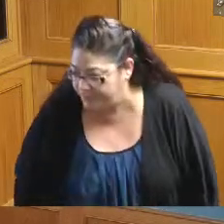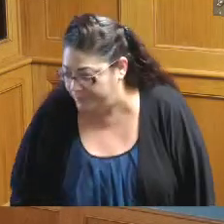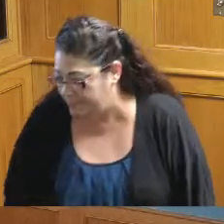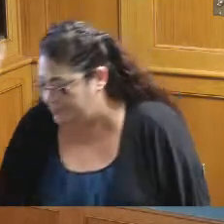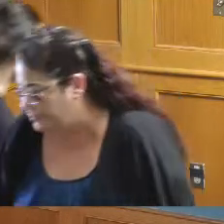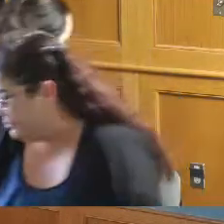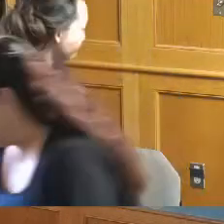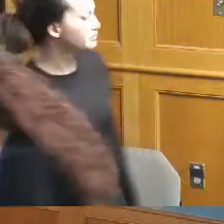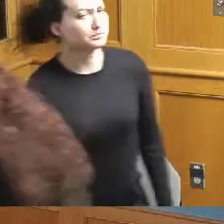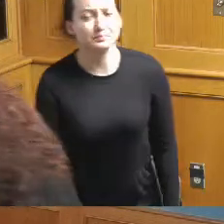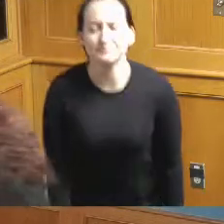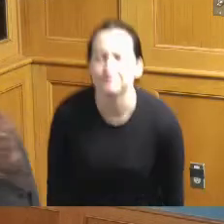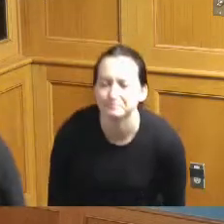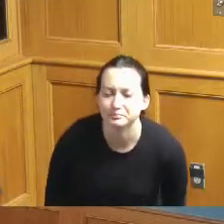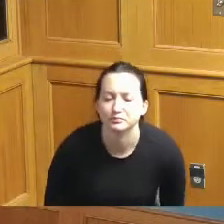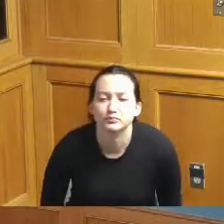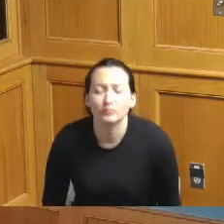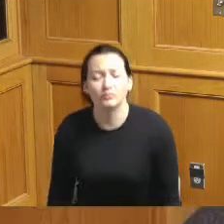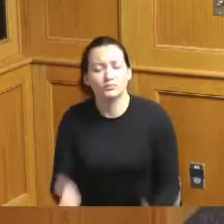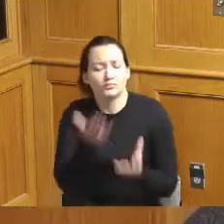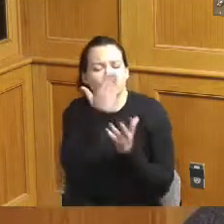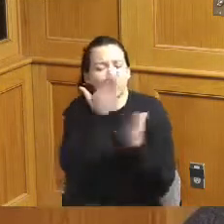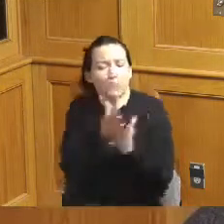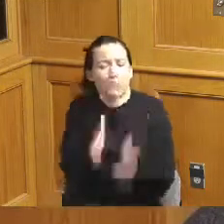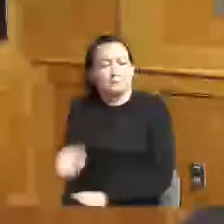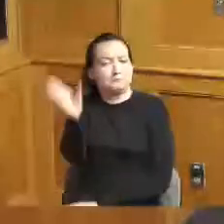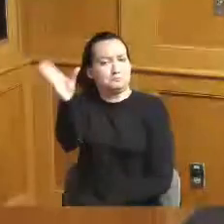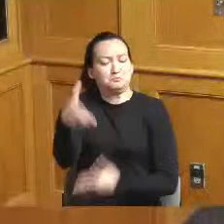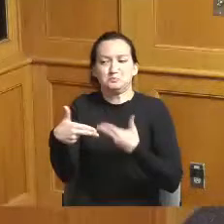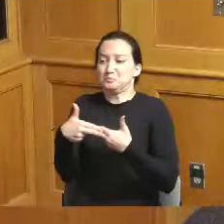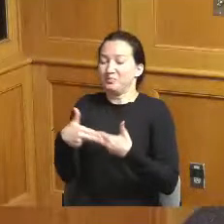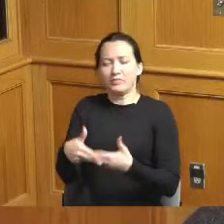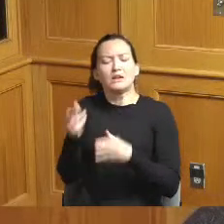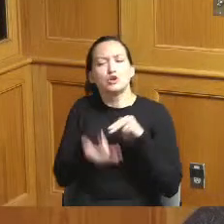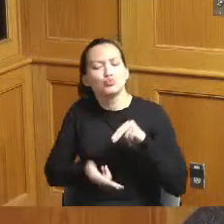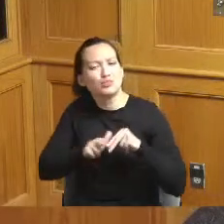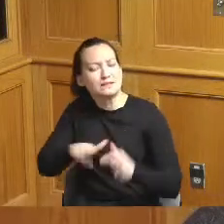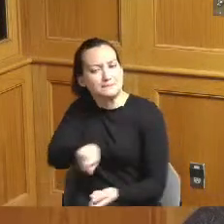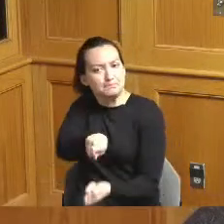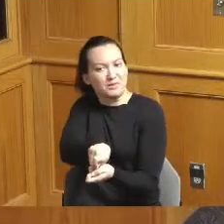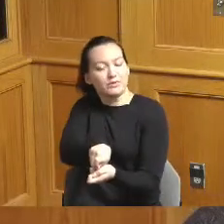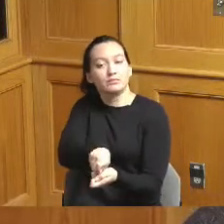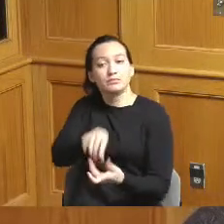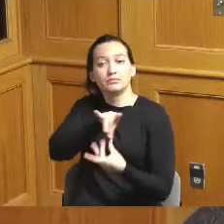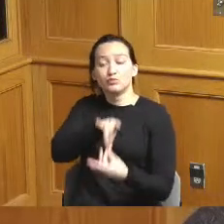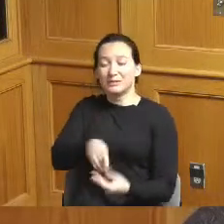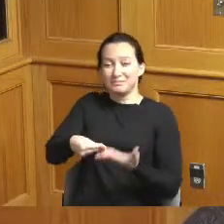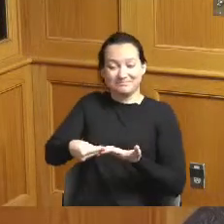and so the increase that you're asking for is related to the salary increase that we